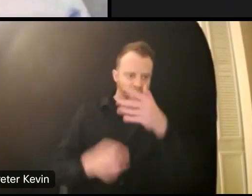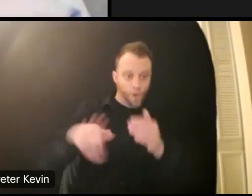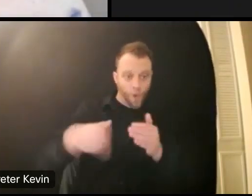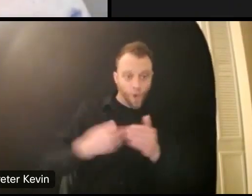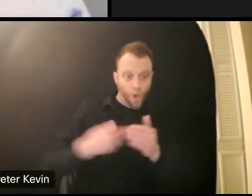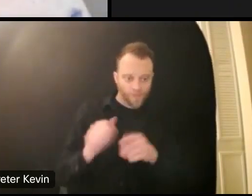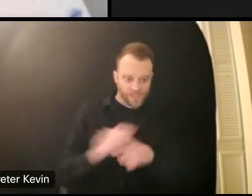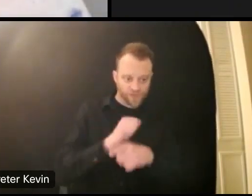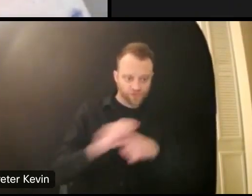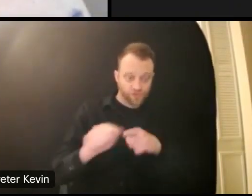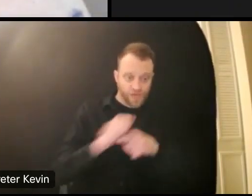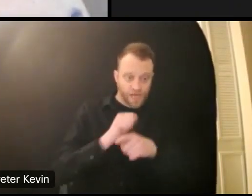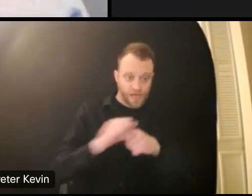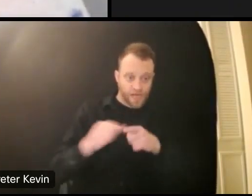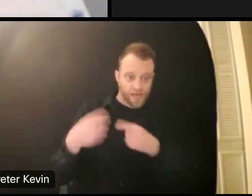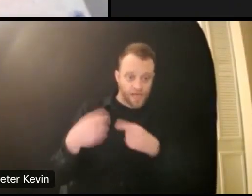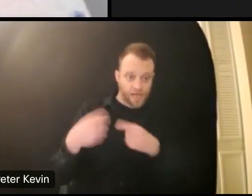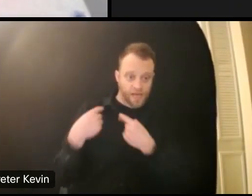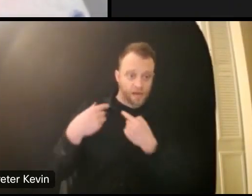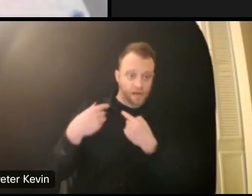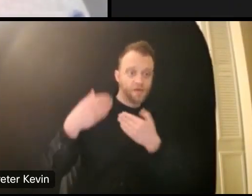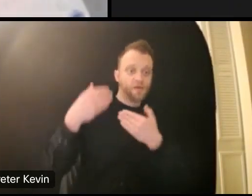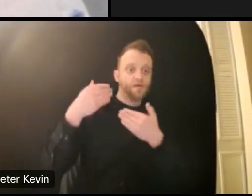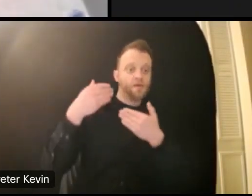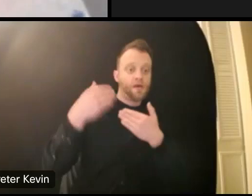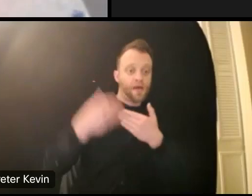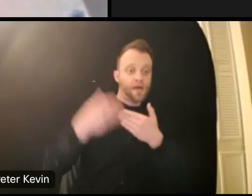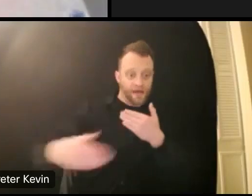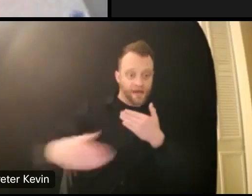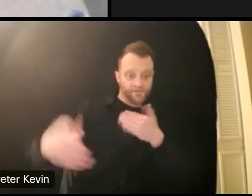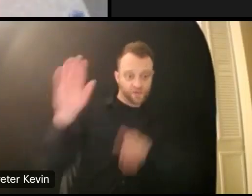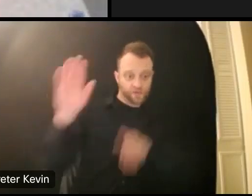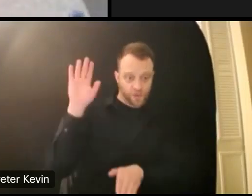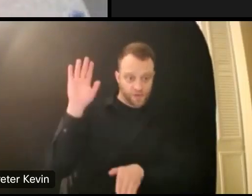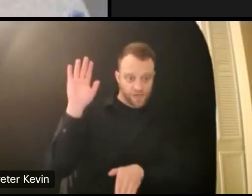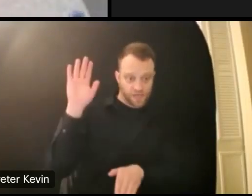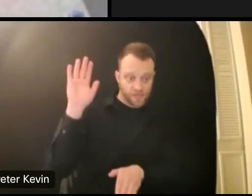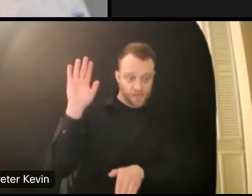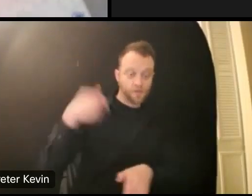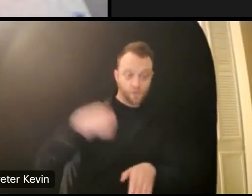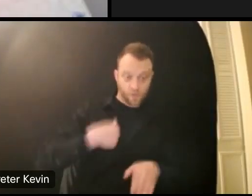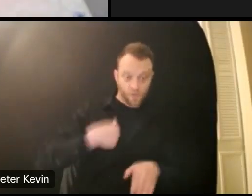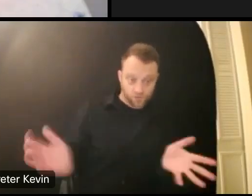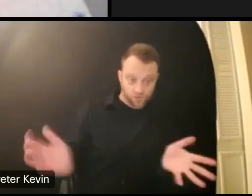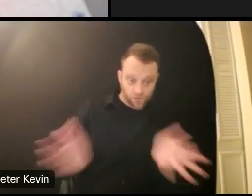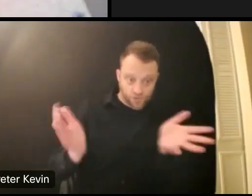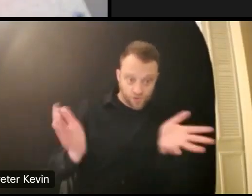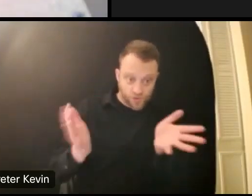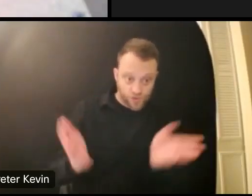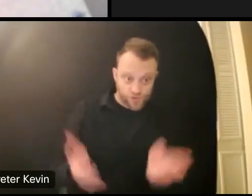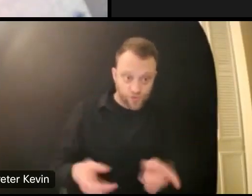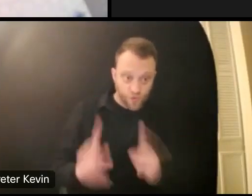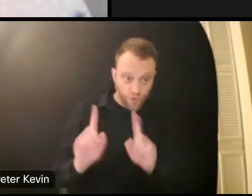out the training calendar and we really urge you to attend as many of them as you possibly can